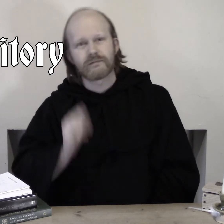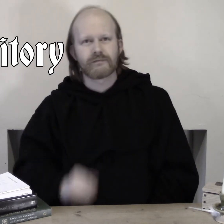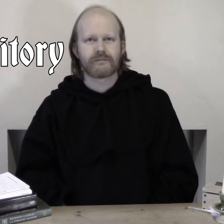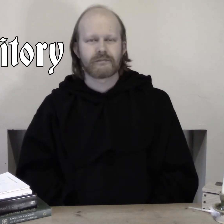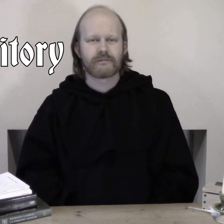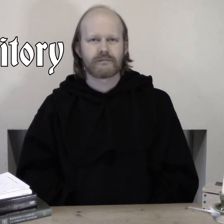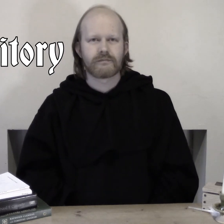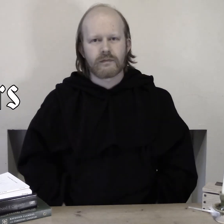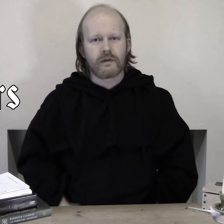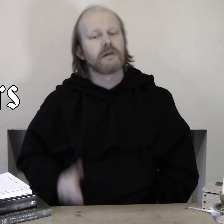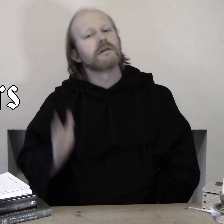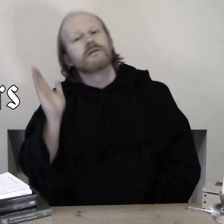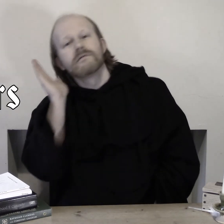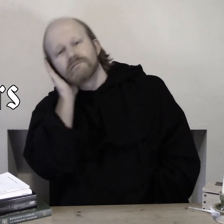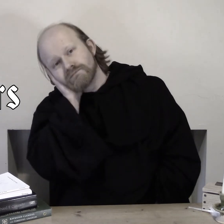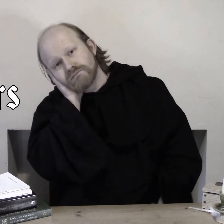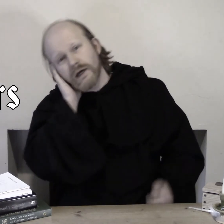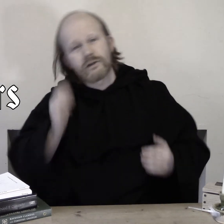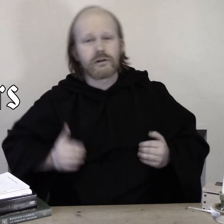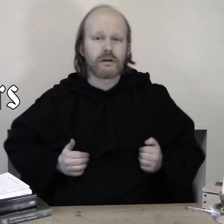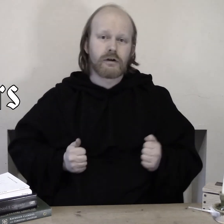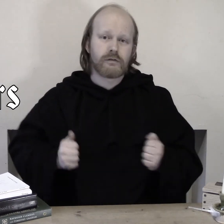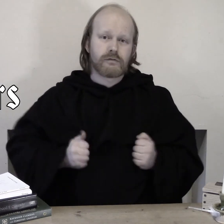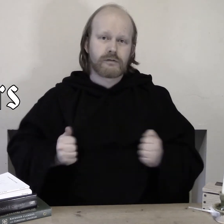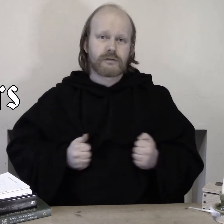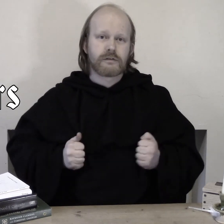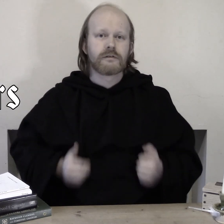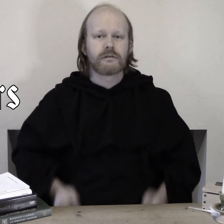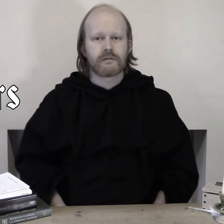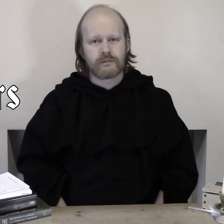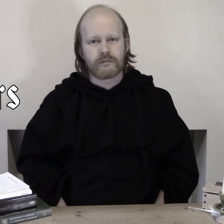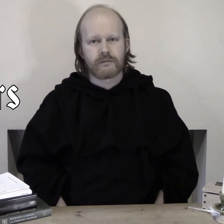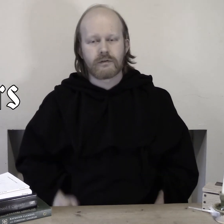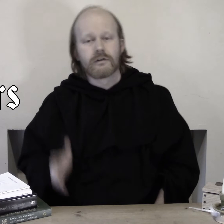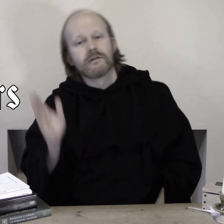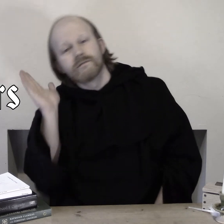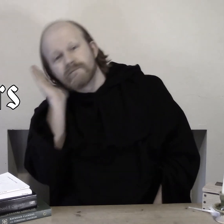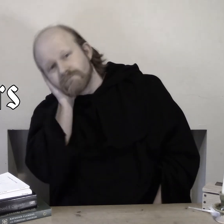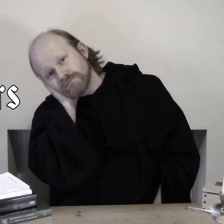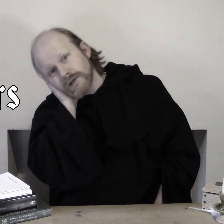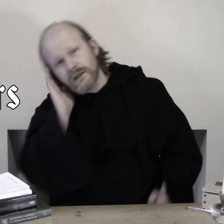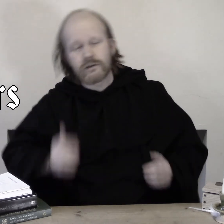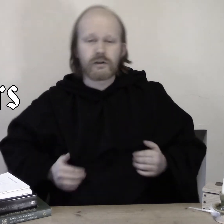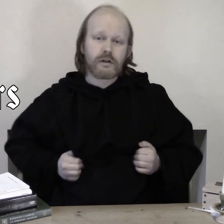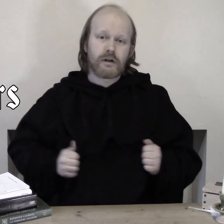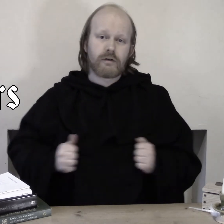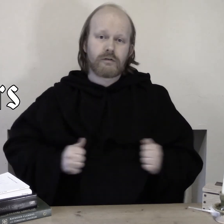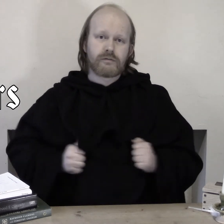The sign for Dormitory and Clothes together would indicate bedcovers,